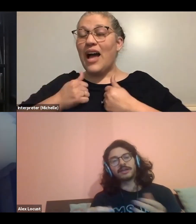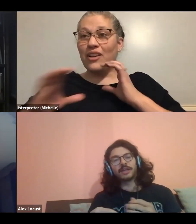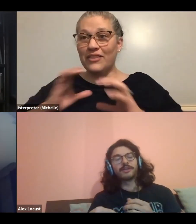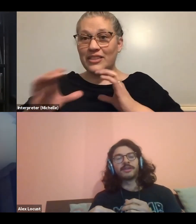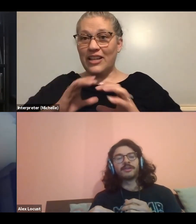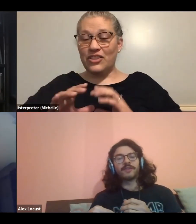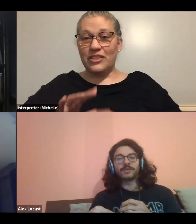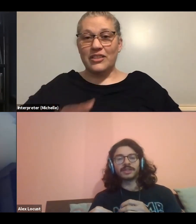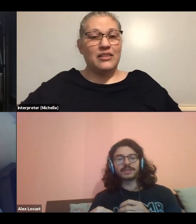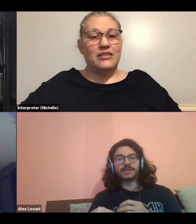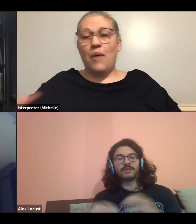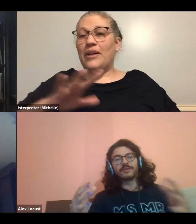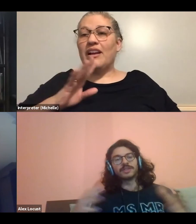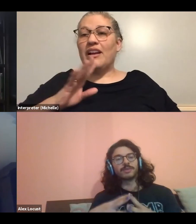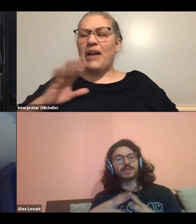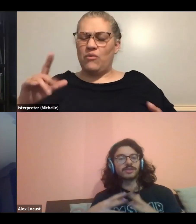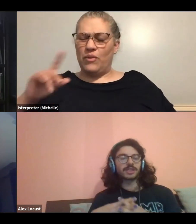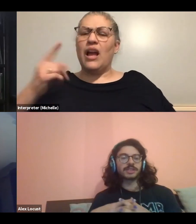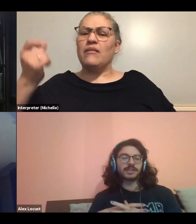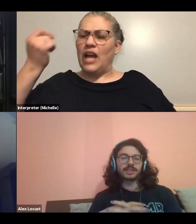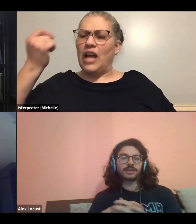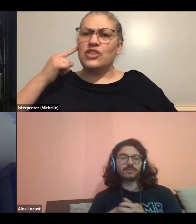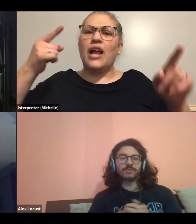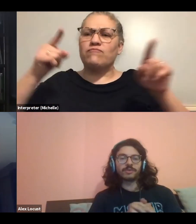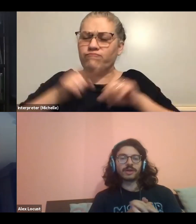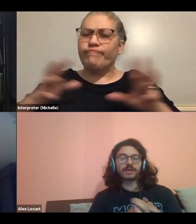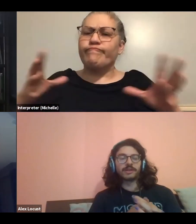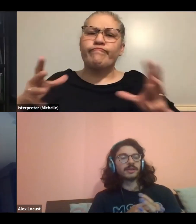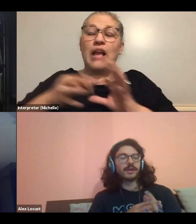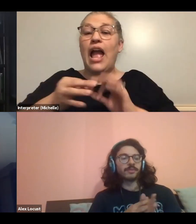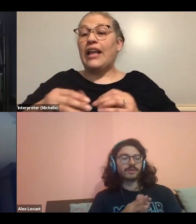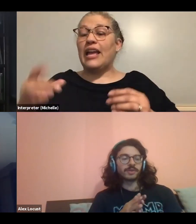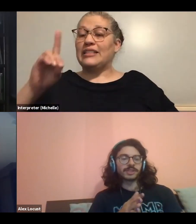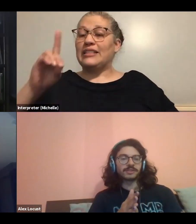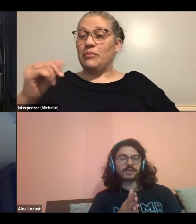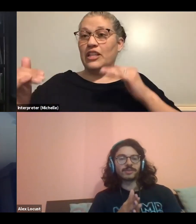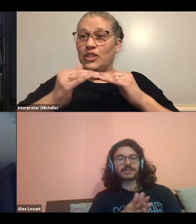Emily Beitiks: Thank you so much, so that's a perfect note to wrap up on oh we're gonna switch interpreters for the final words here.